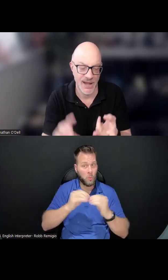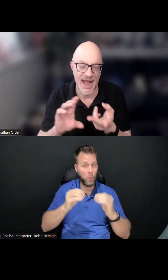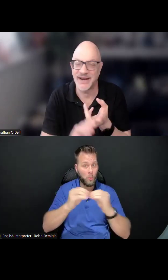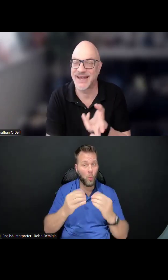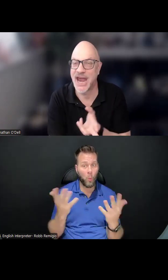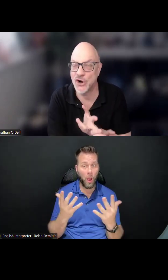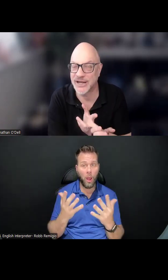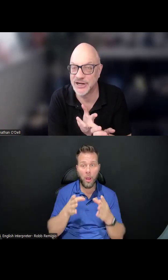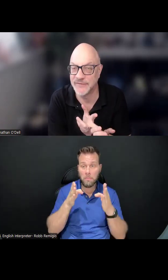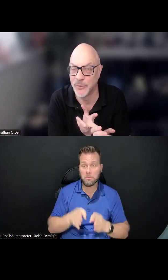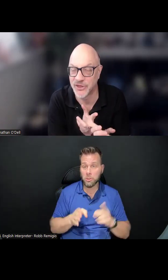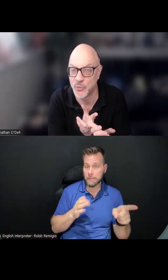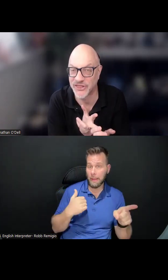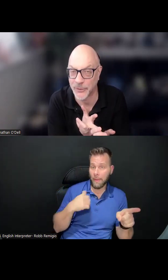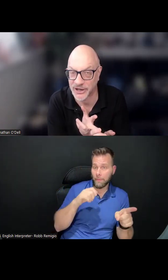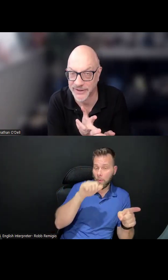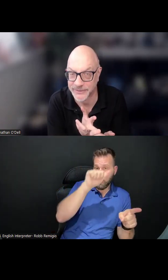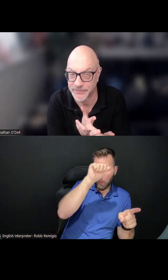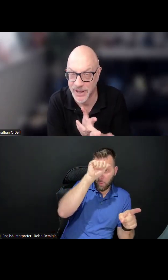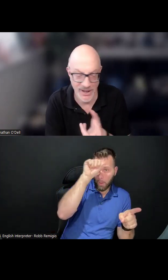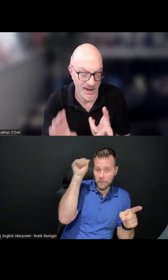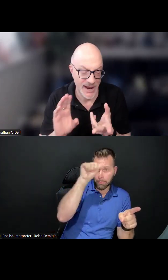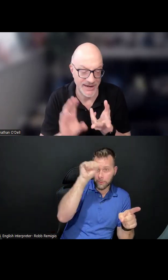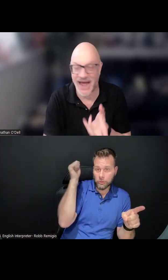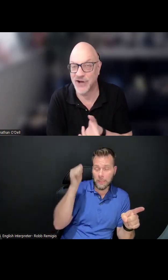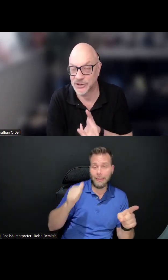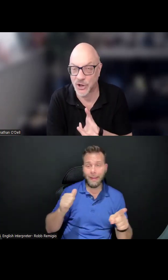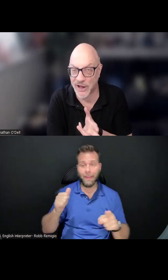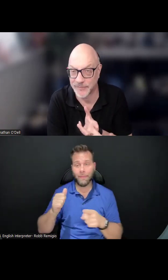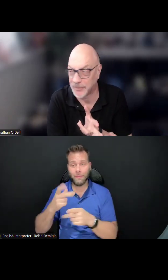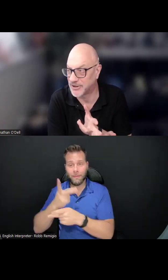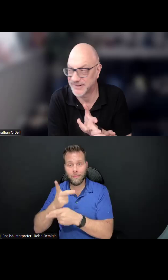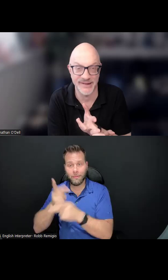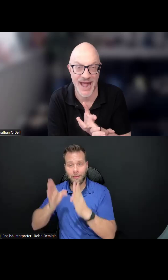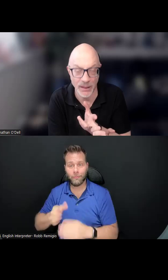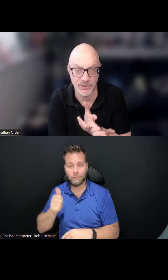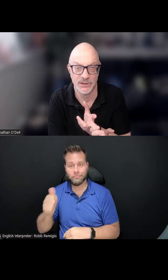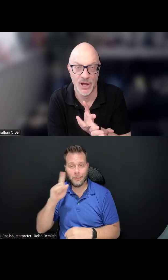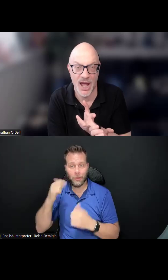recently is somebody having a caregiver living with